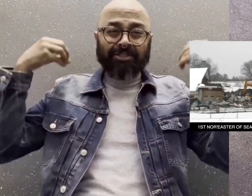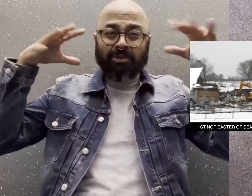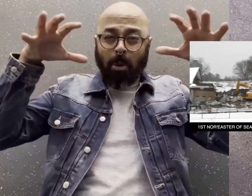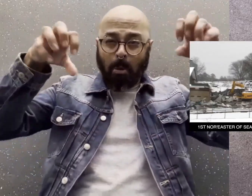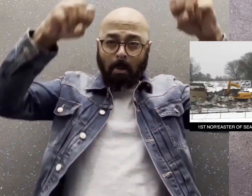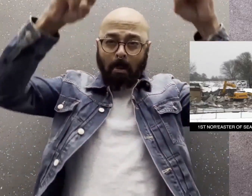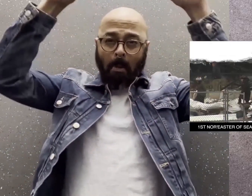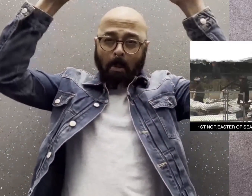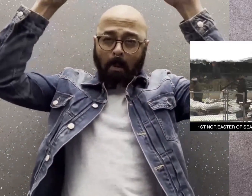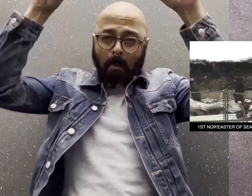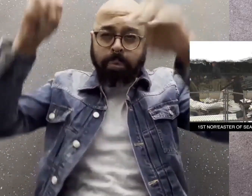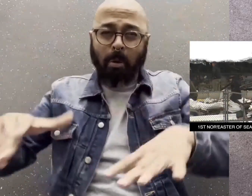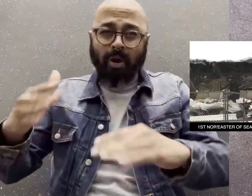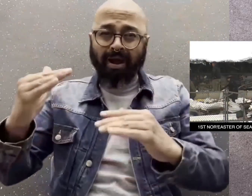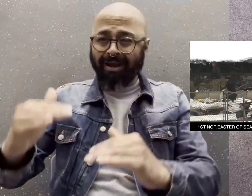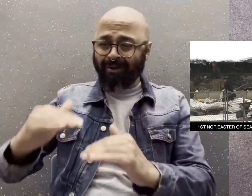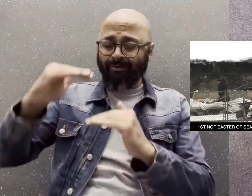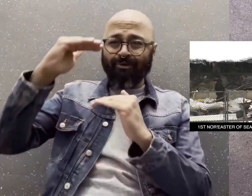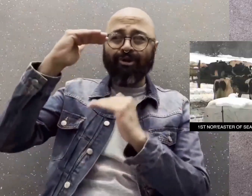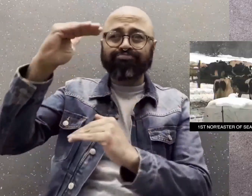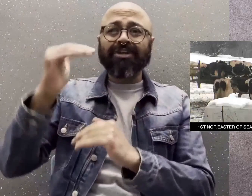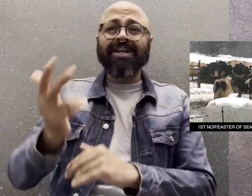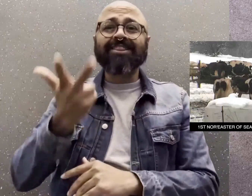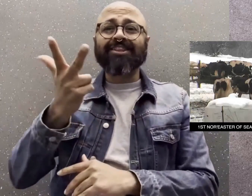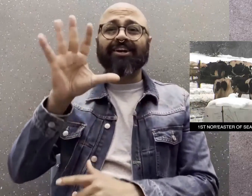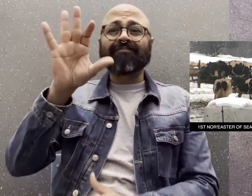And it's already dropped nearly three feet of snow.